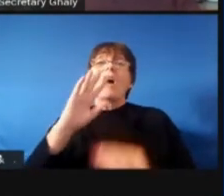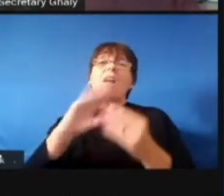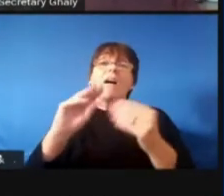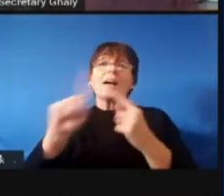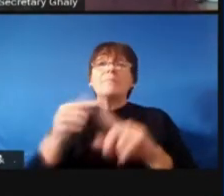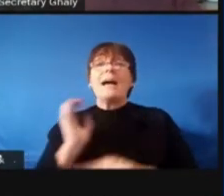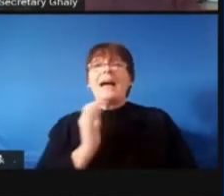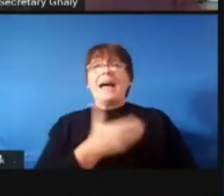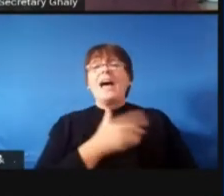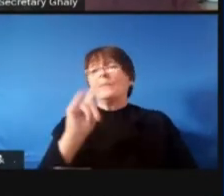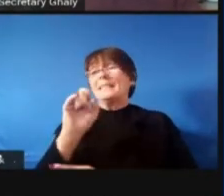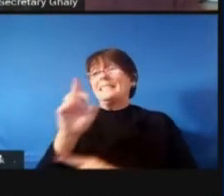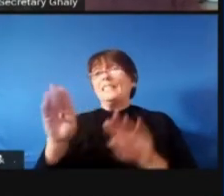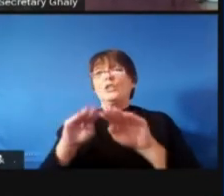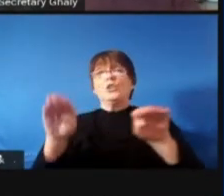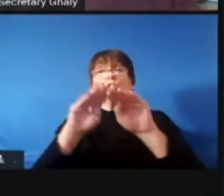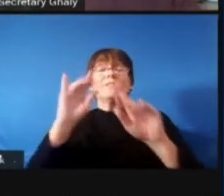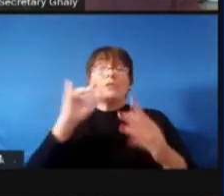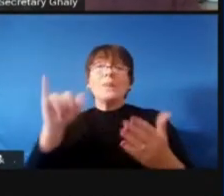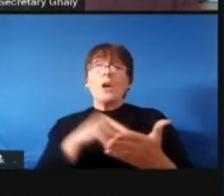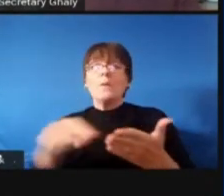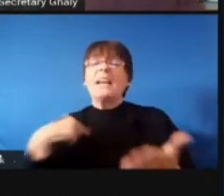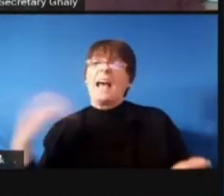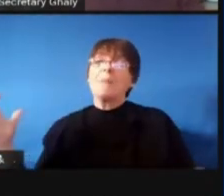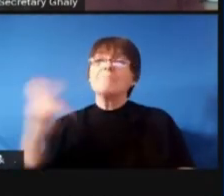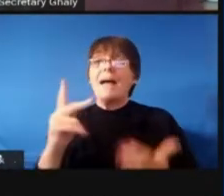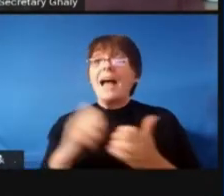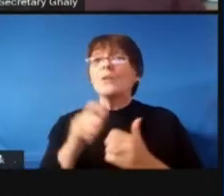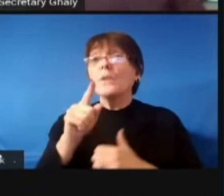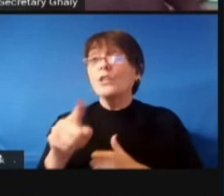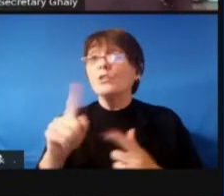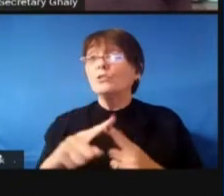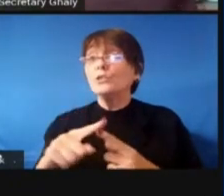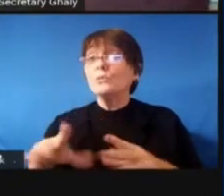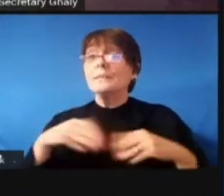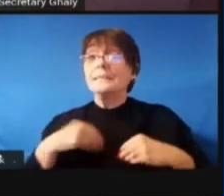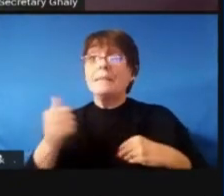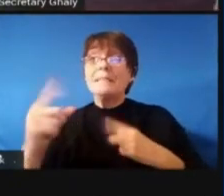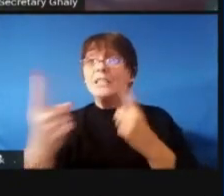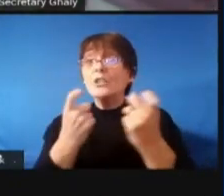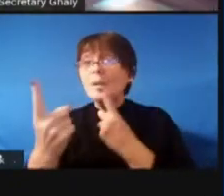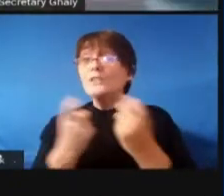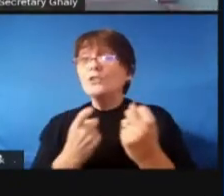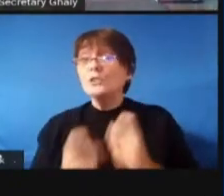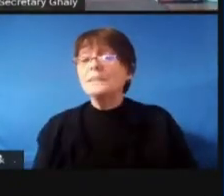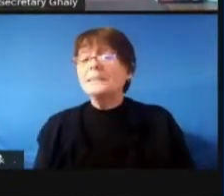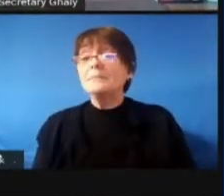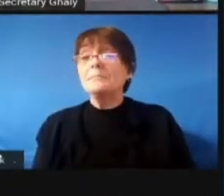MONTHS. WITH THAT, I WANT TO INVITE THE DOCTOR UP TO TALK ABOUT OUR